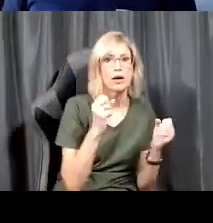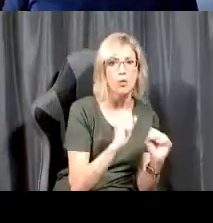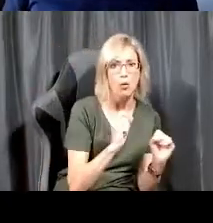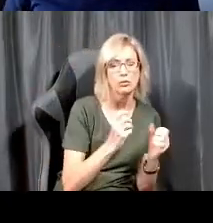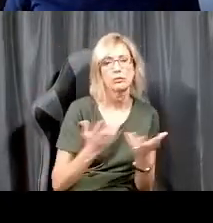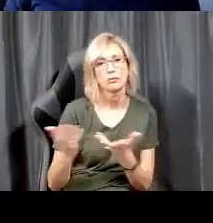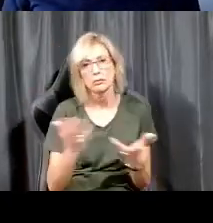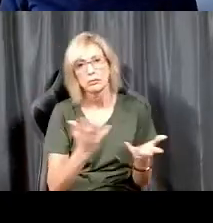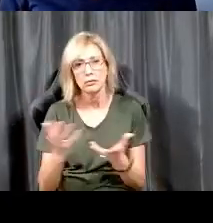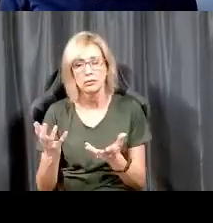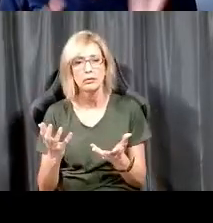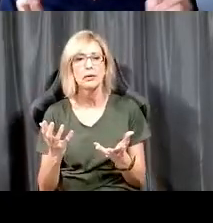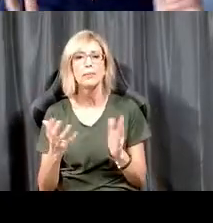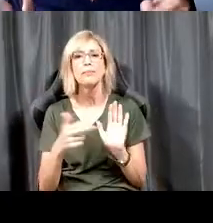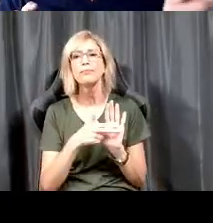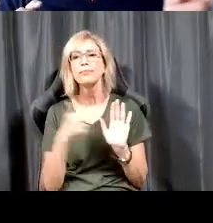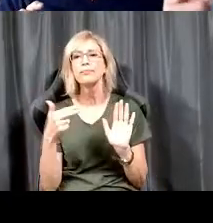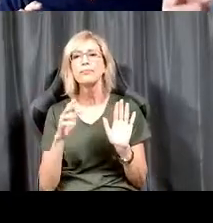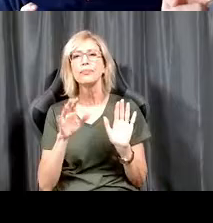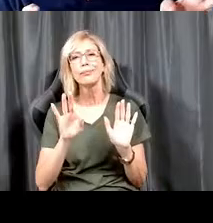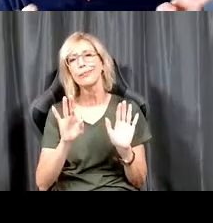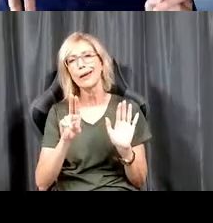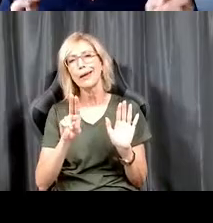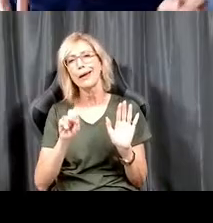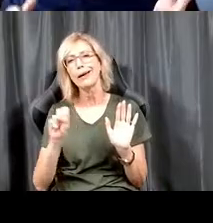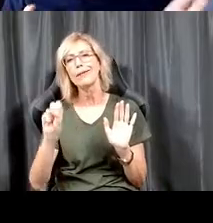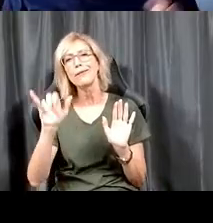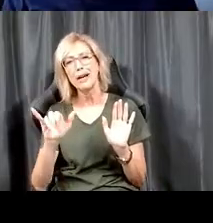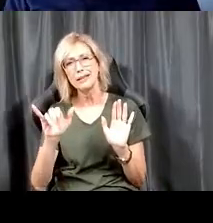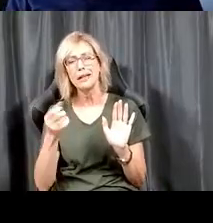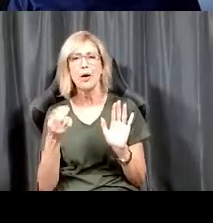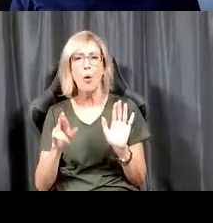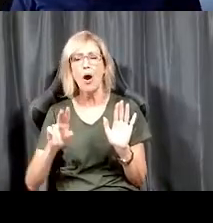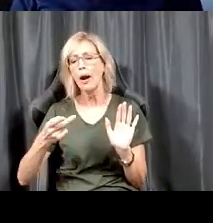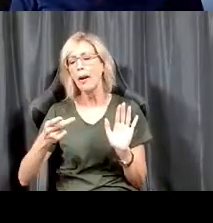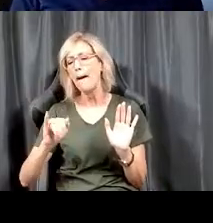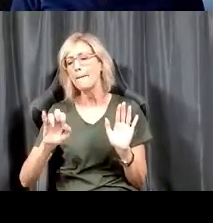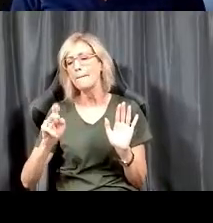They tend to be labeled as fussy eaters. Or picky eaters. What we hear them called often.